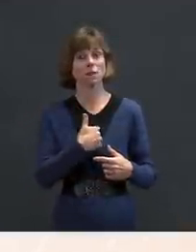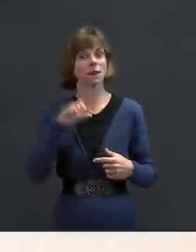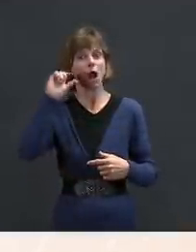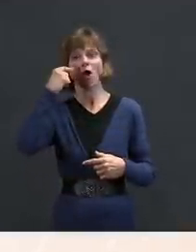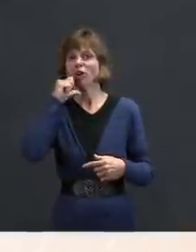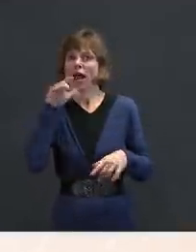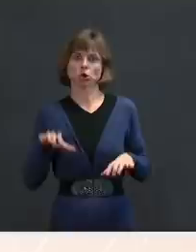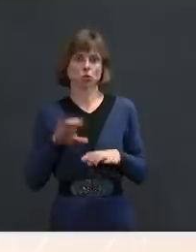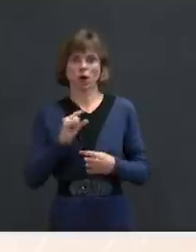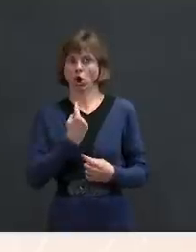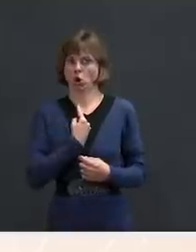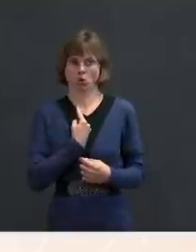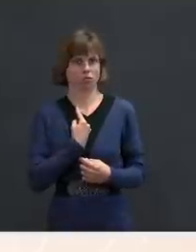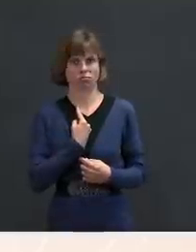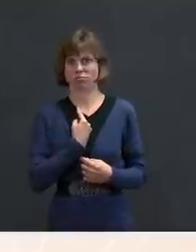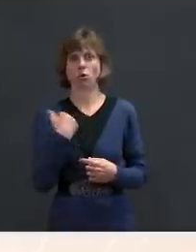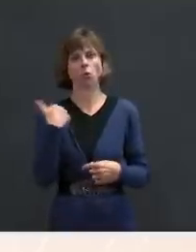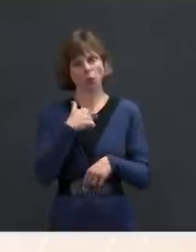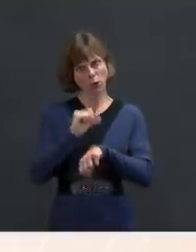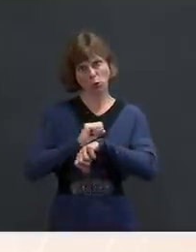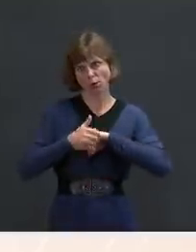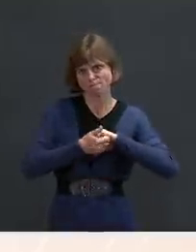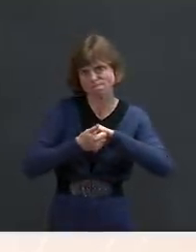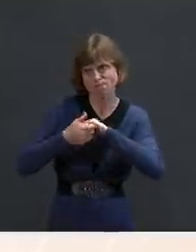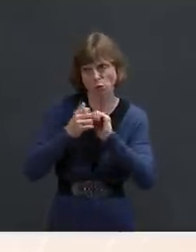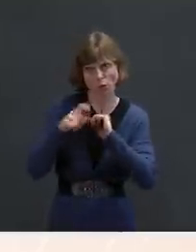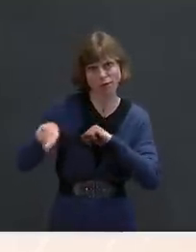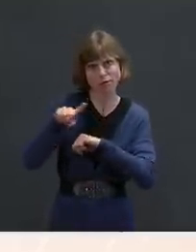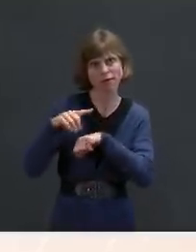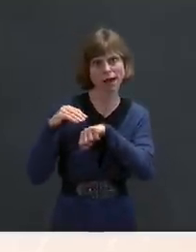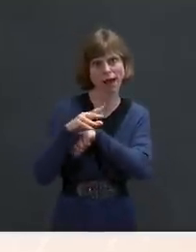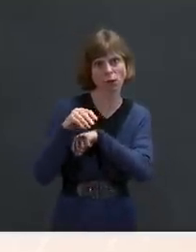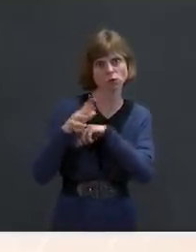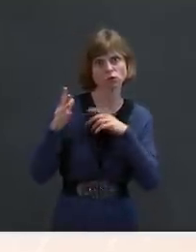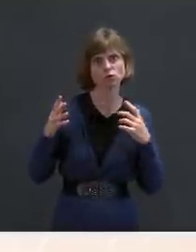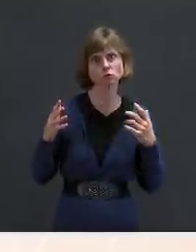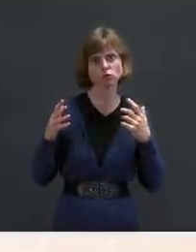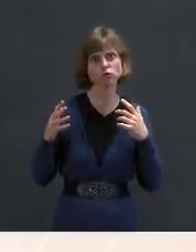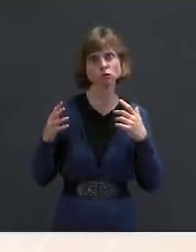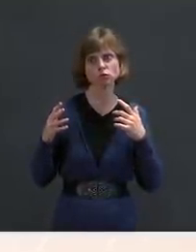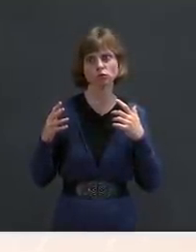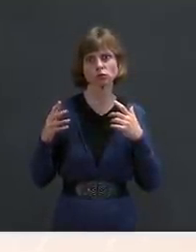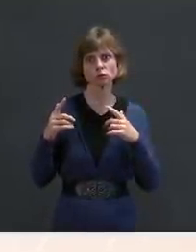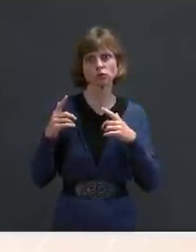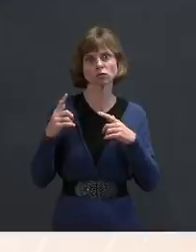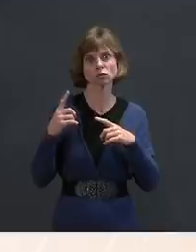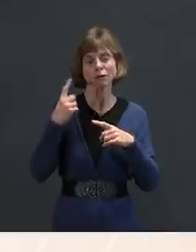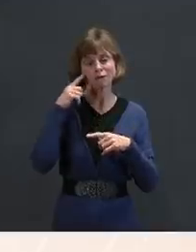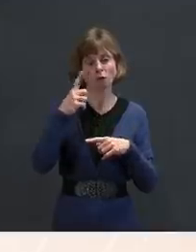We are working closely with counsel for the separated family members.